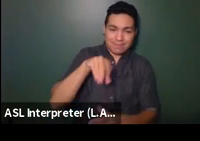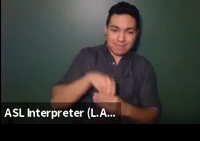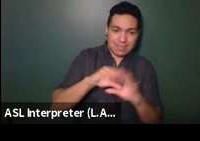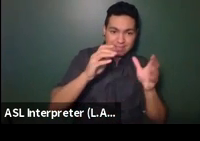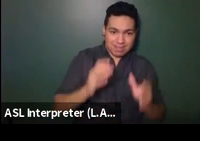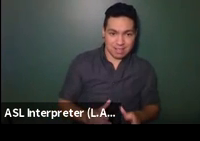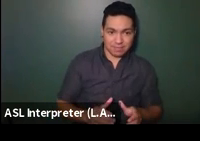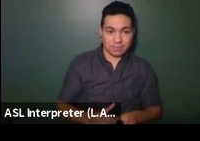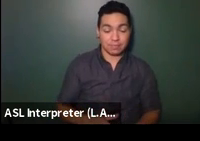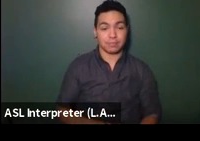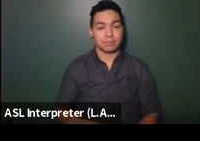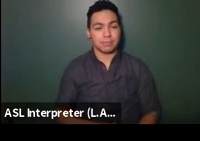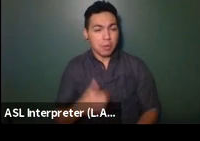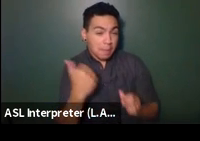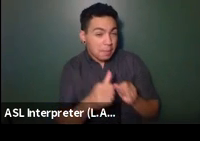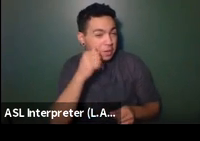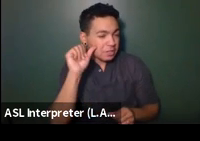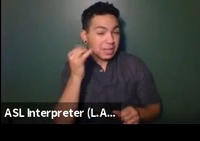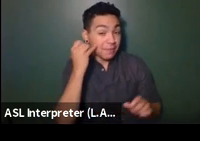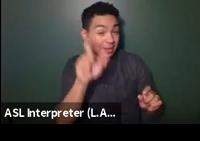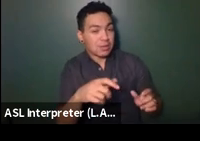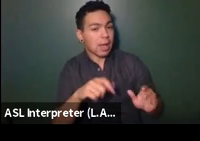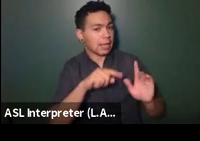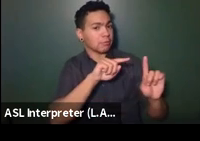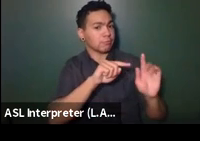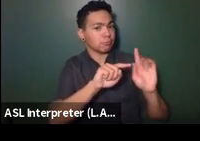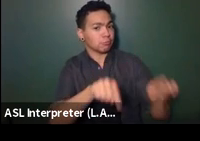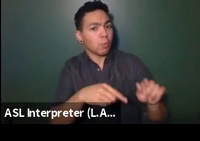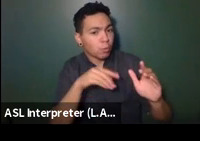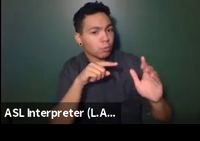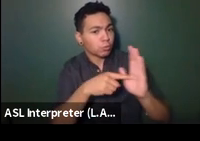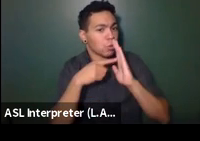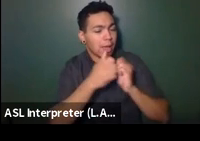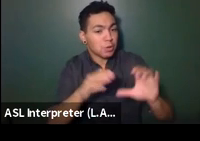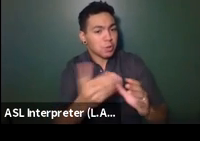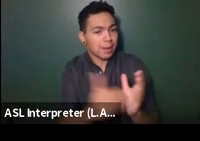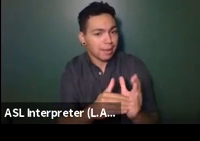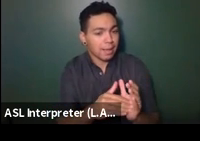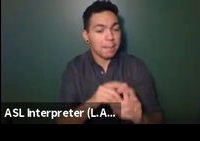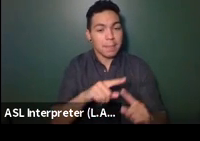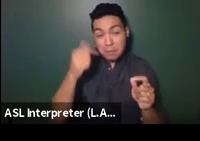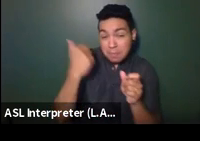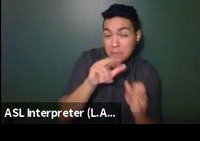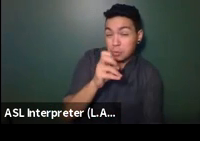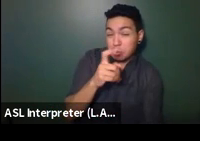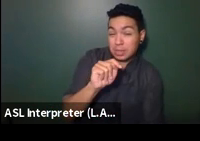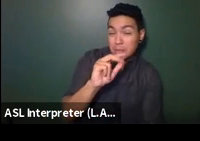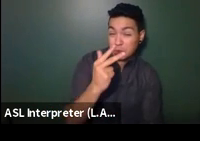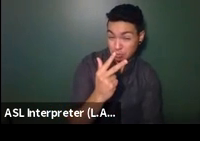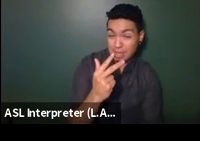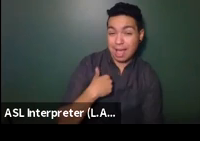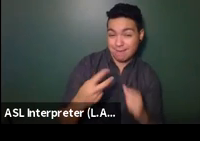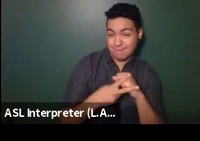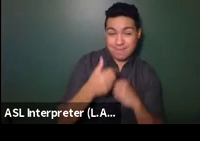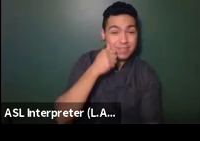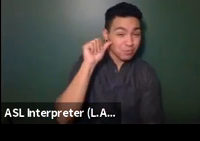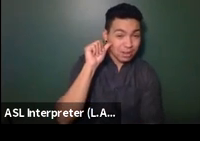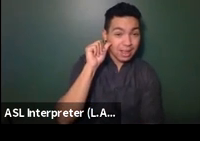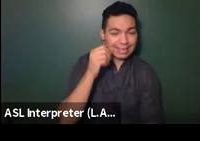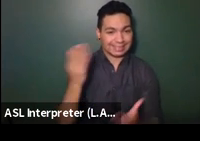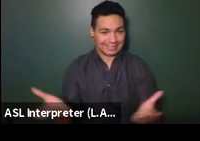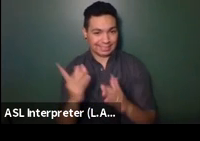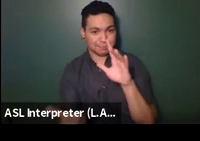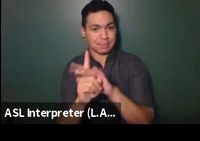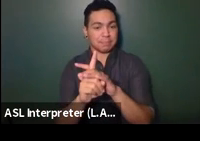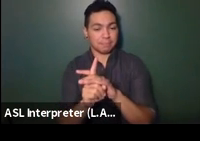ESD 189 - Amy Colburn: And if we need to, we can go back in and I can show you how to do this one more time. But this is where that unit three that I saved yesterday is here. I had also a couple days ago saved.